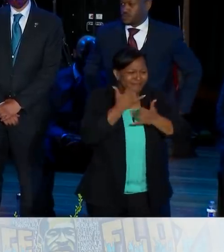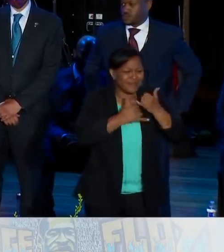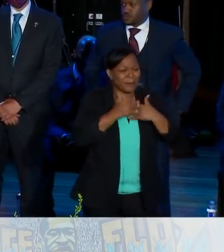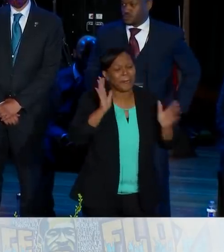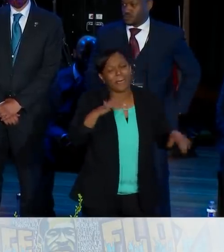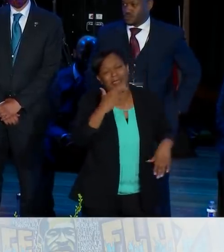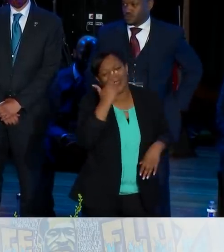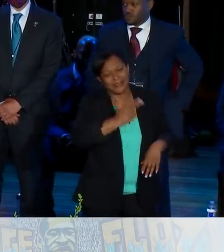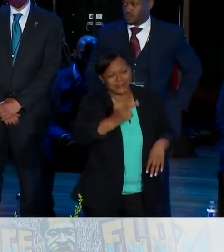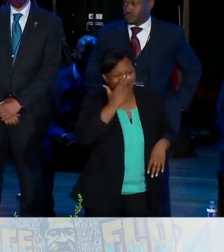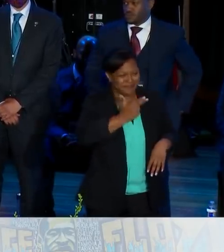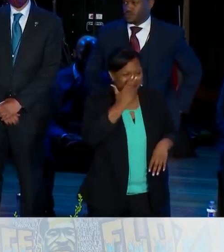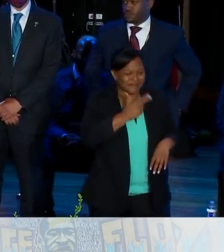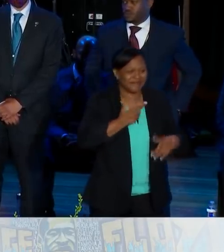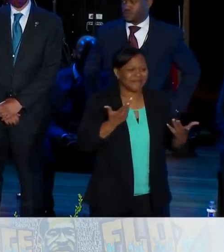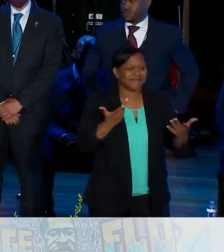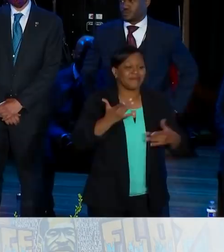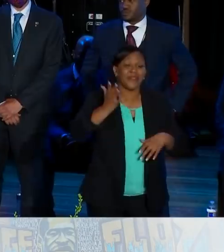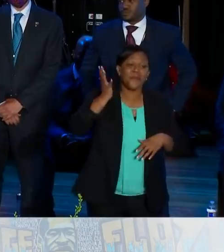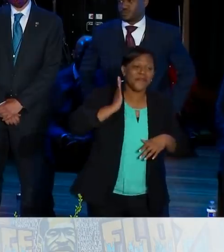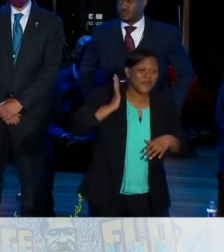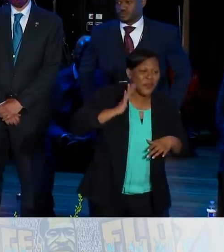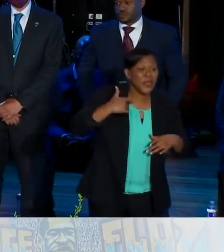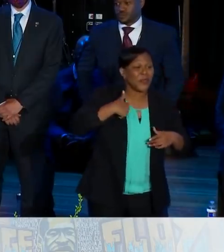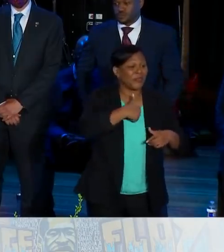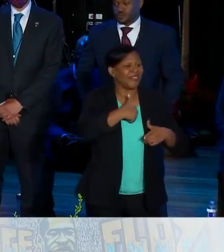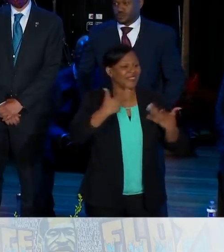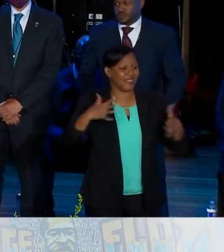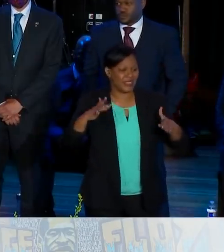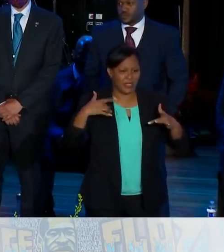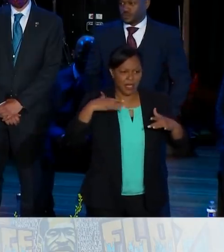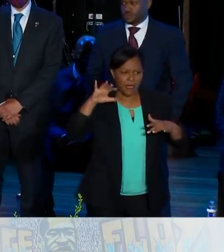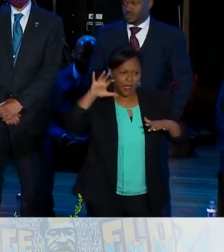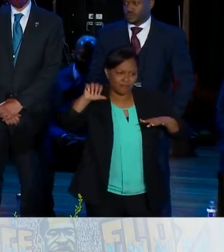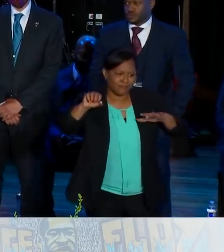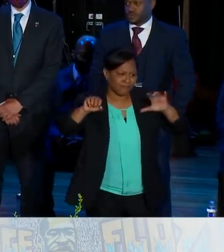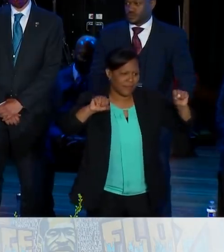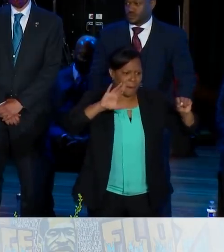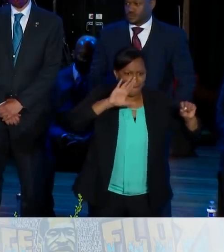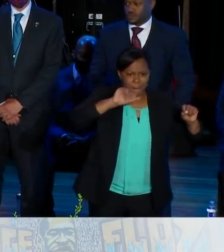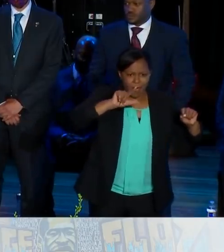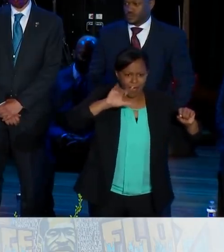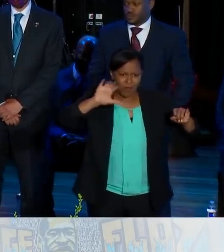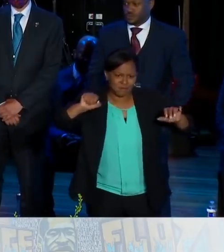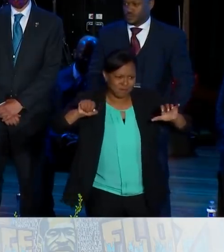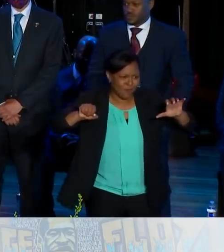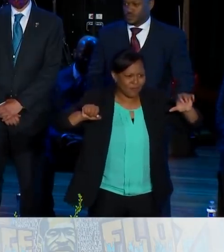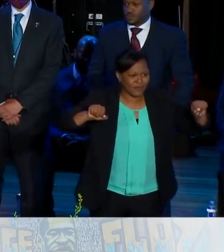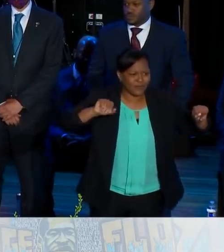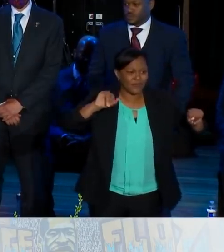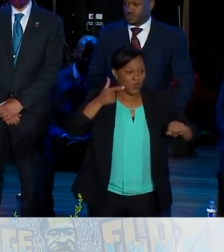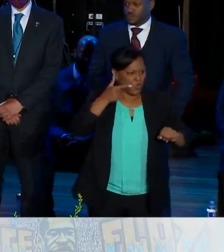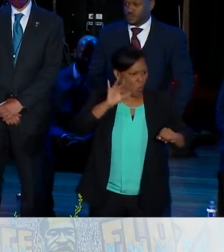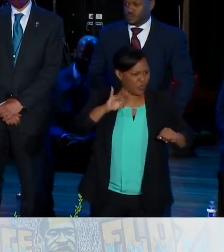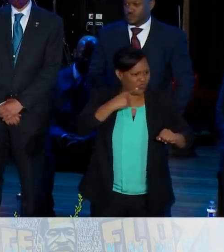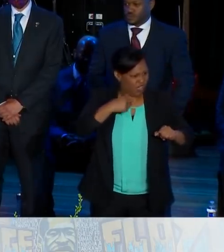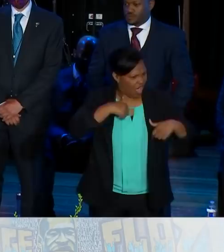BECAUSE THE BALL NEVER CAME TO ME. AND YEARS DOWN THE LINE, I WAS CATCHING WITH ONE HAND, TWO